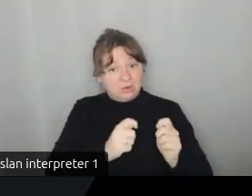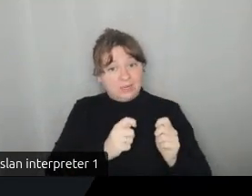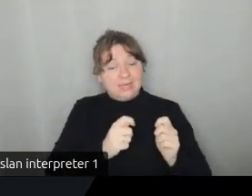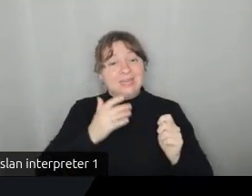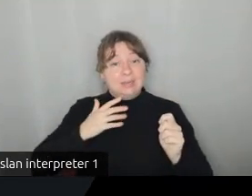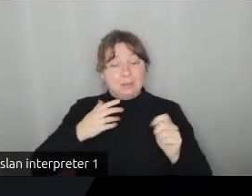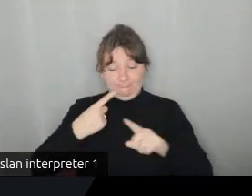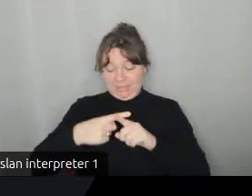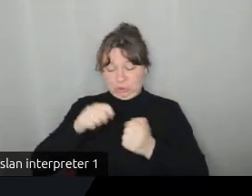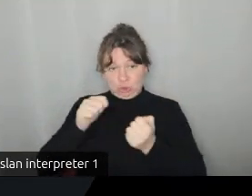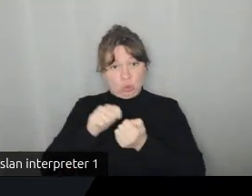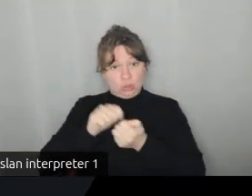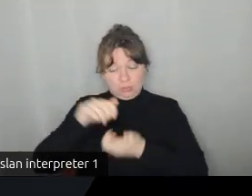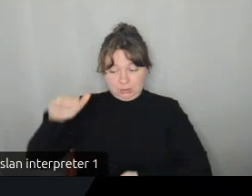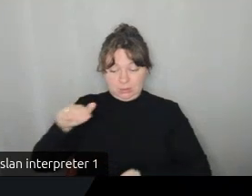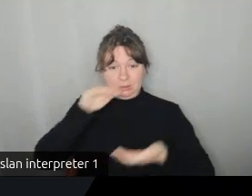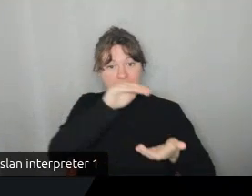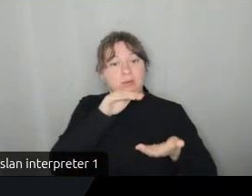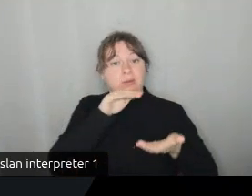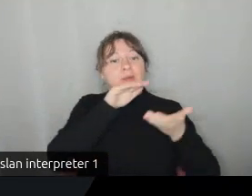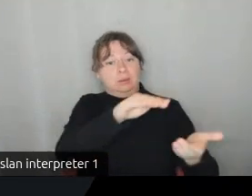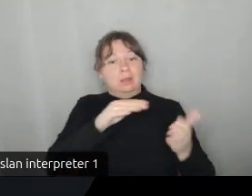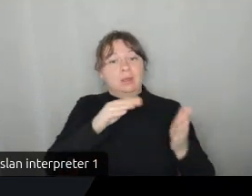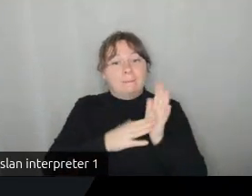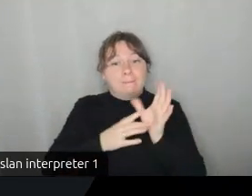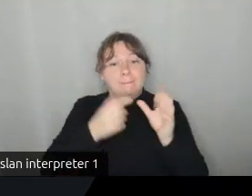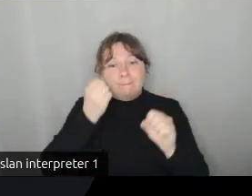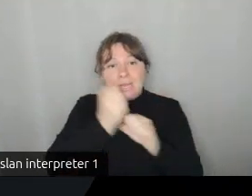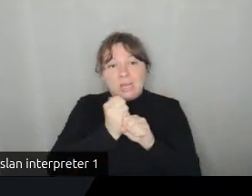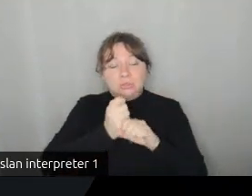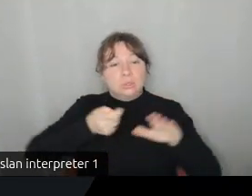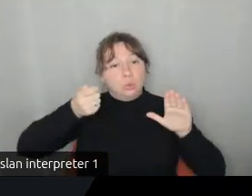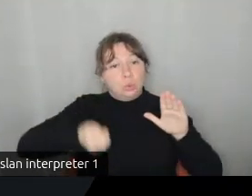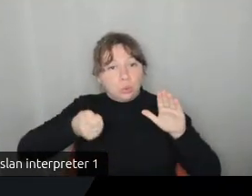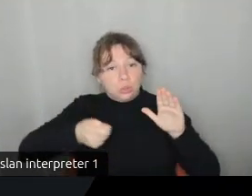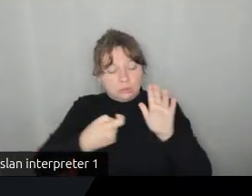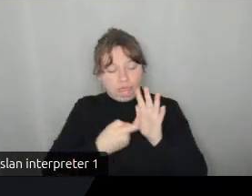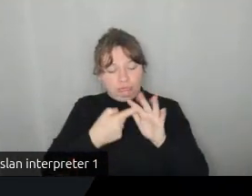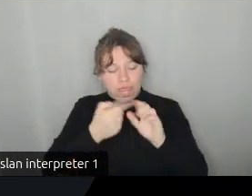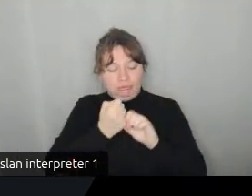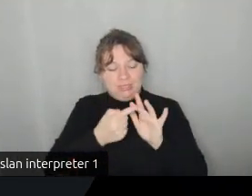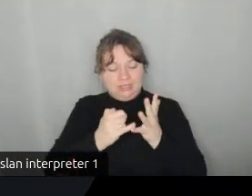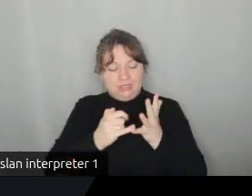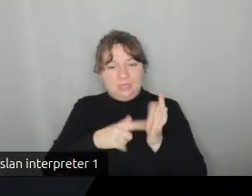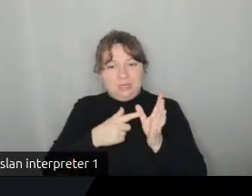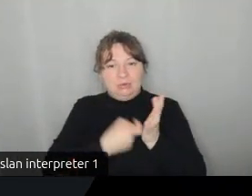be filed the magistrate's court registry if it is um police or private police will have their